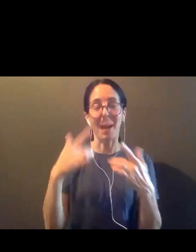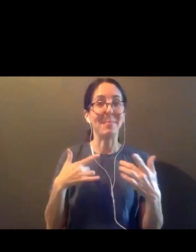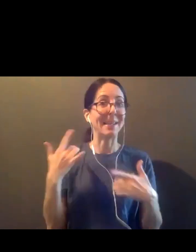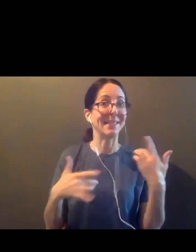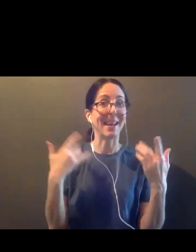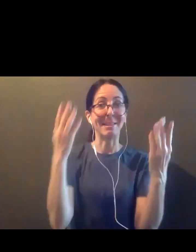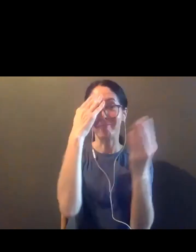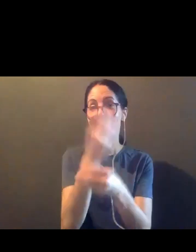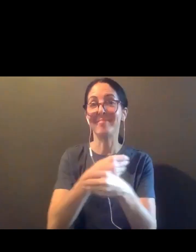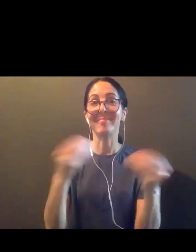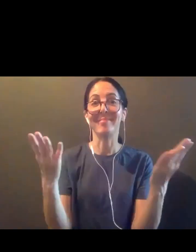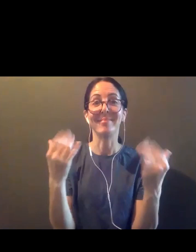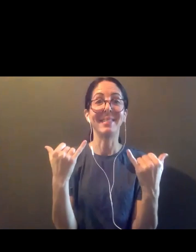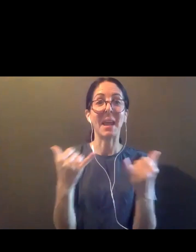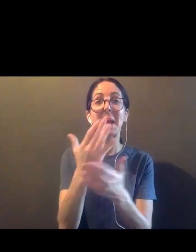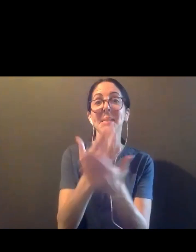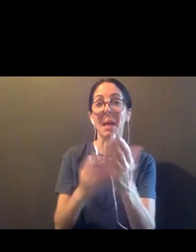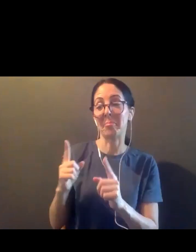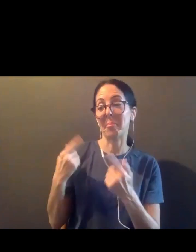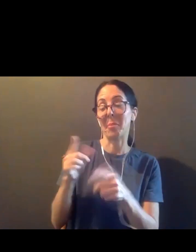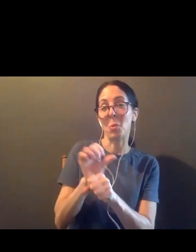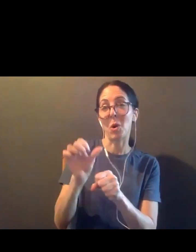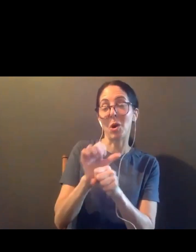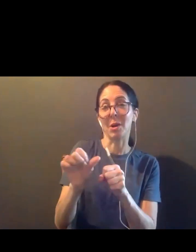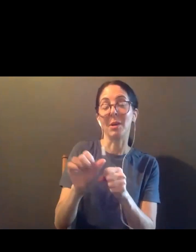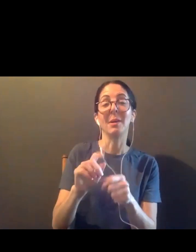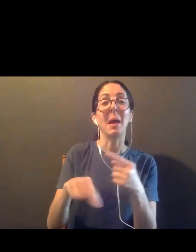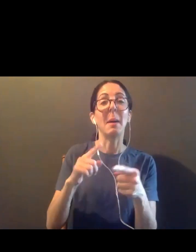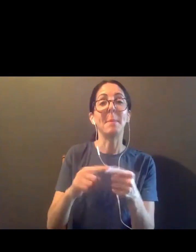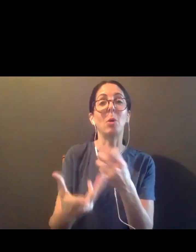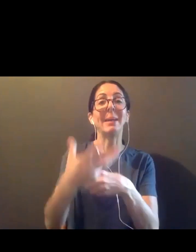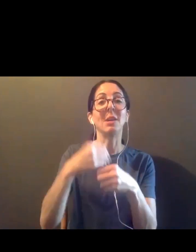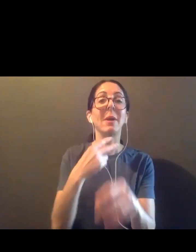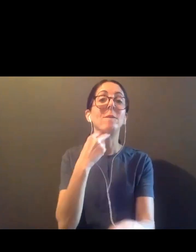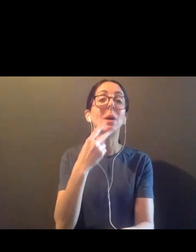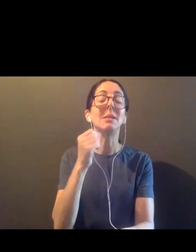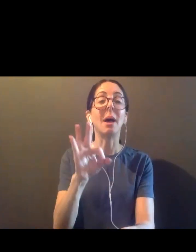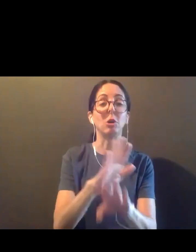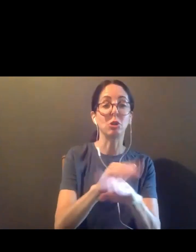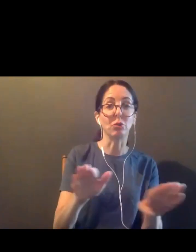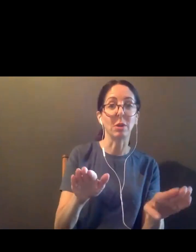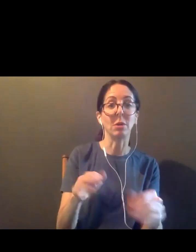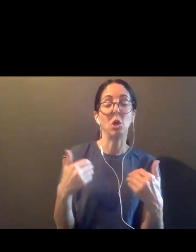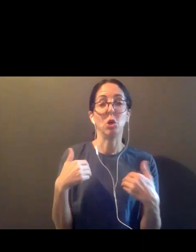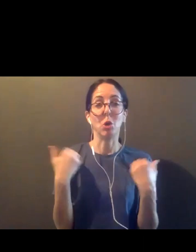today some of our work around engaging the voice of children, youth, and caregivers in our work.